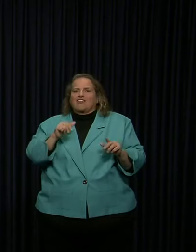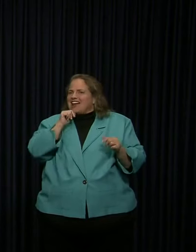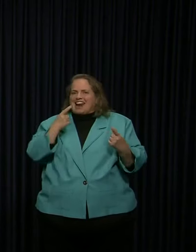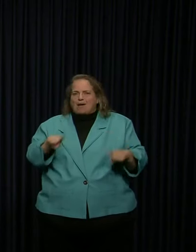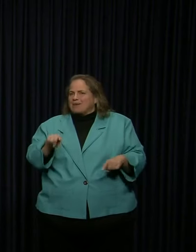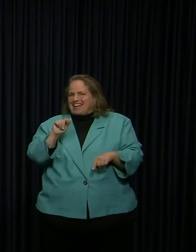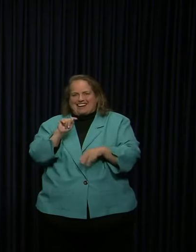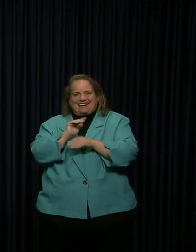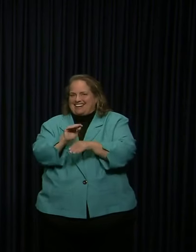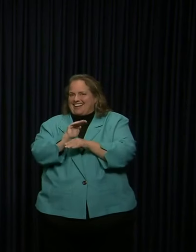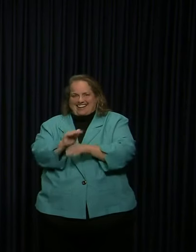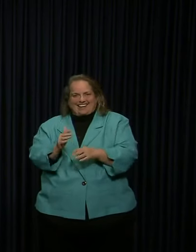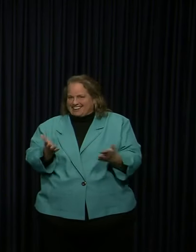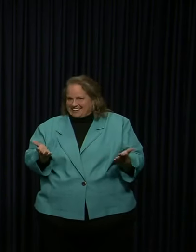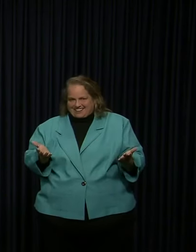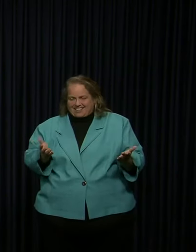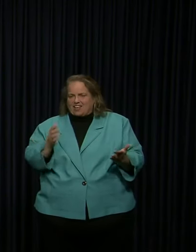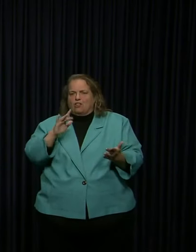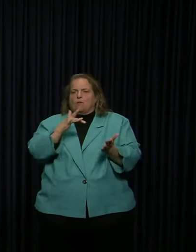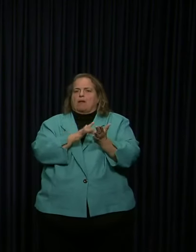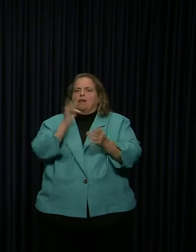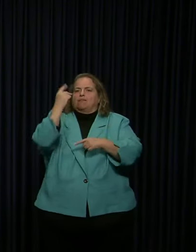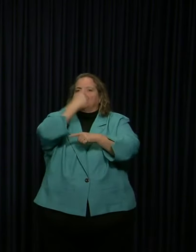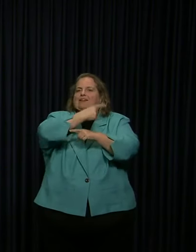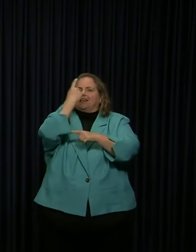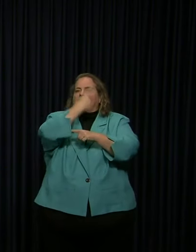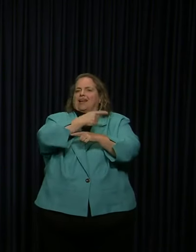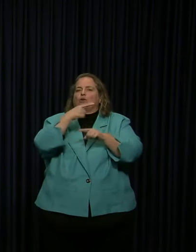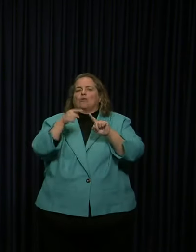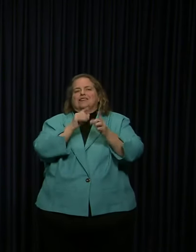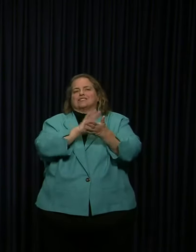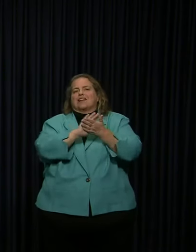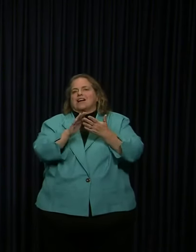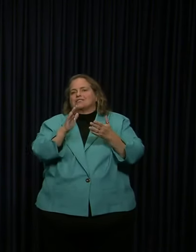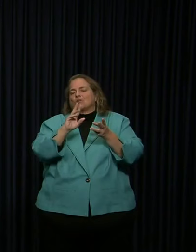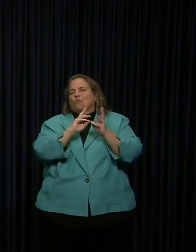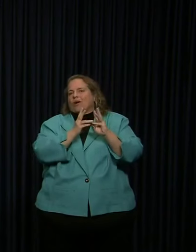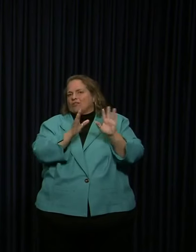WE THINK WE KNOW IF WE NEED NOT